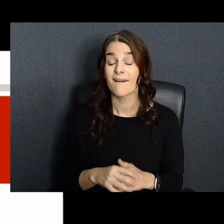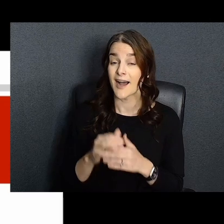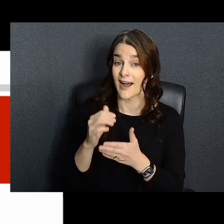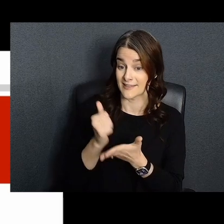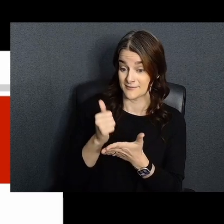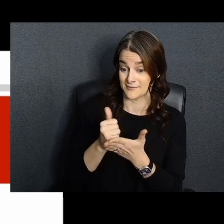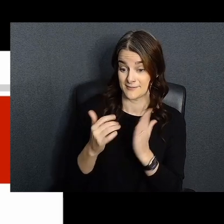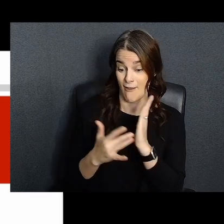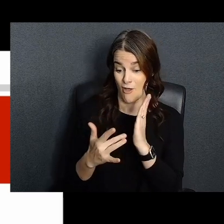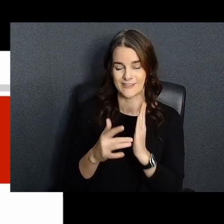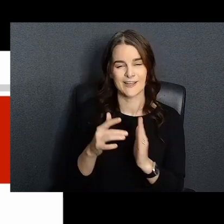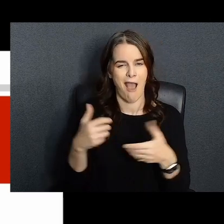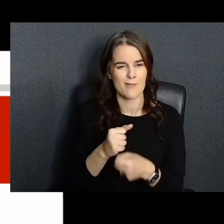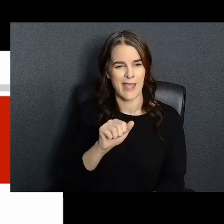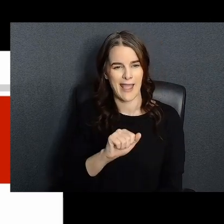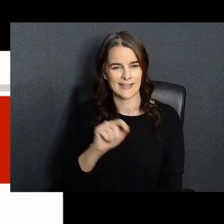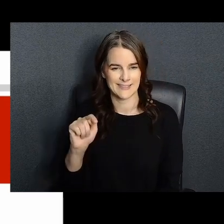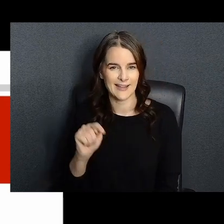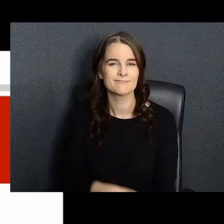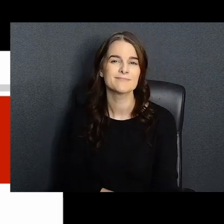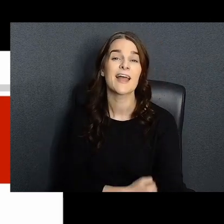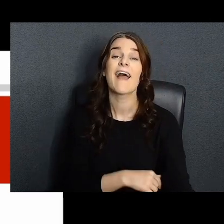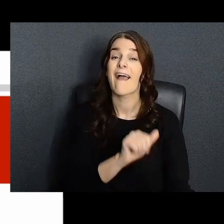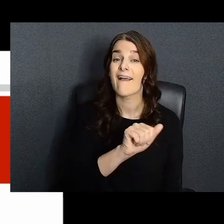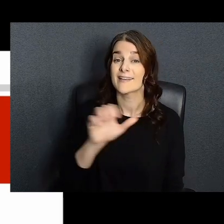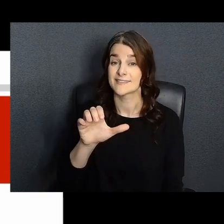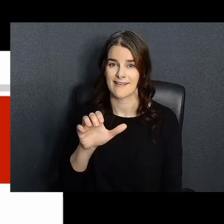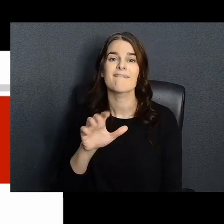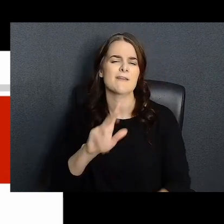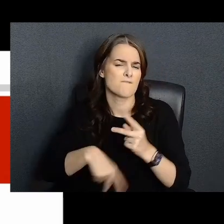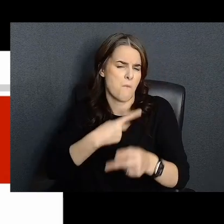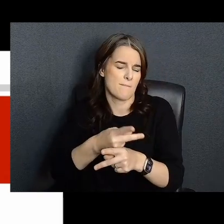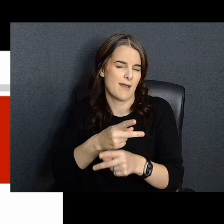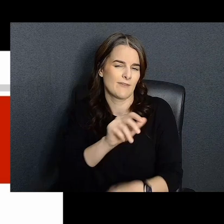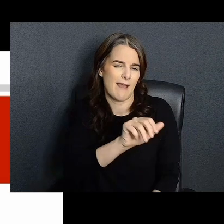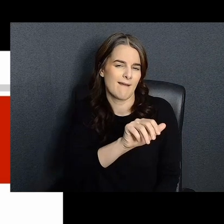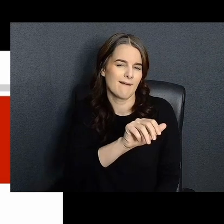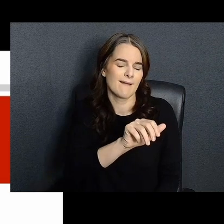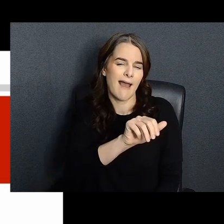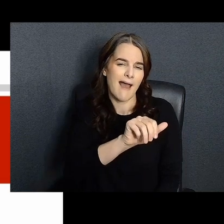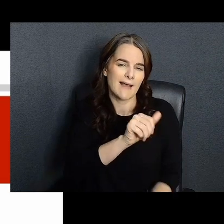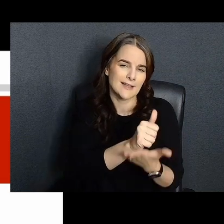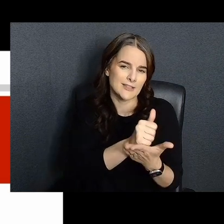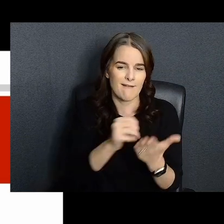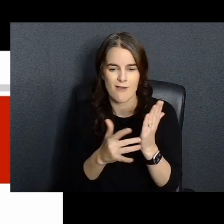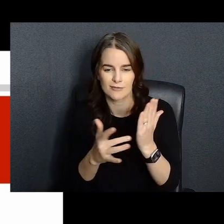So AAC is a form of assistive technology that, of course, is specific for communication.